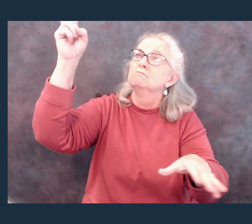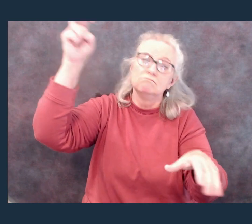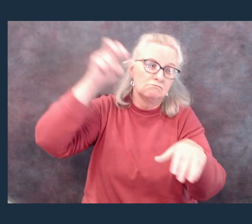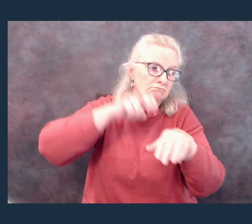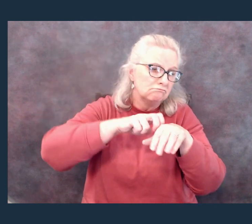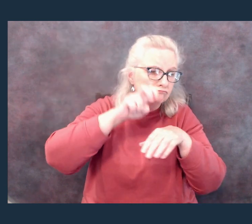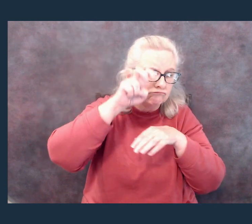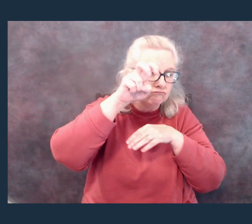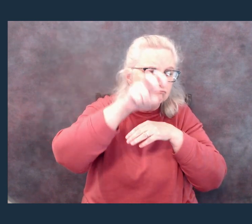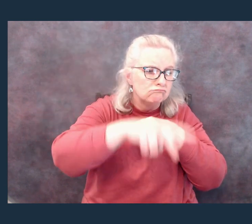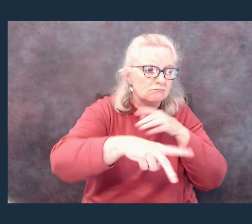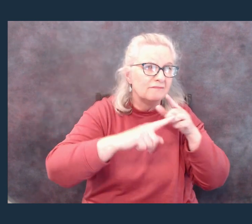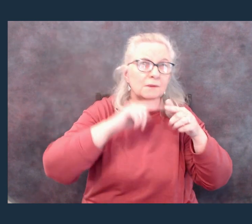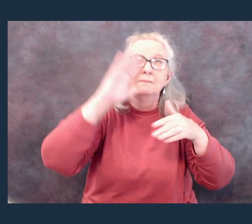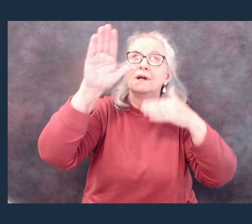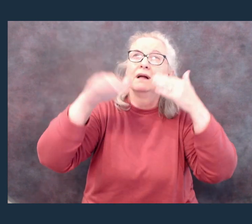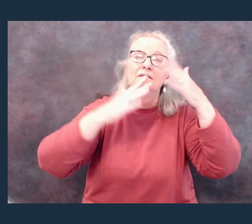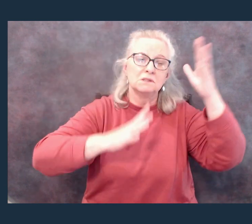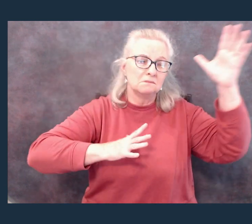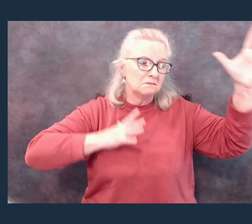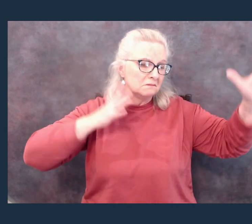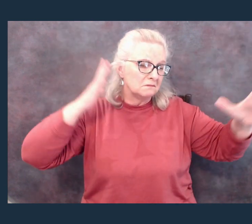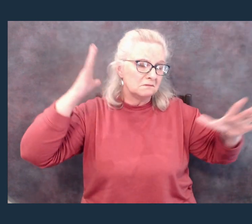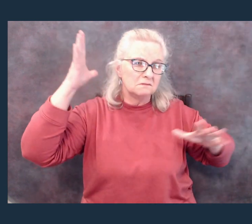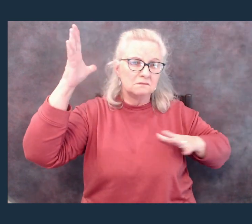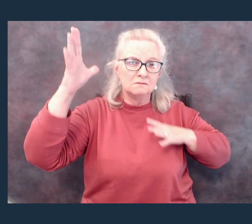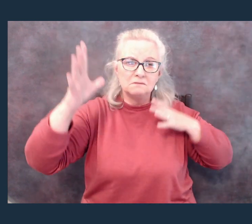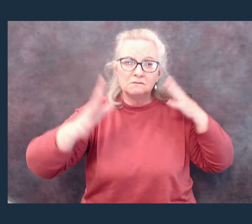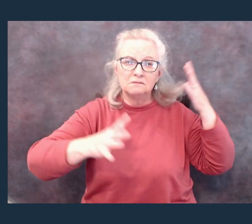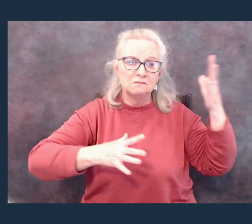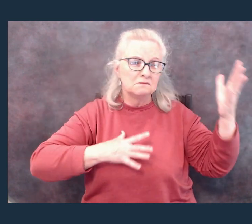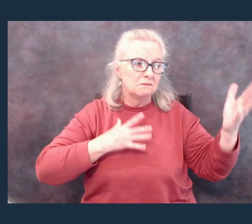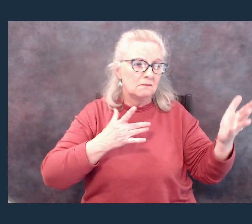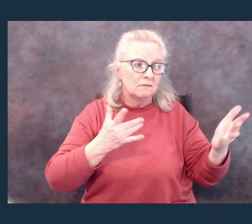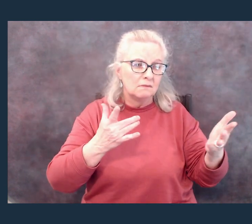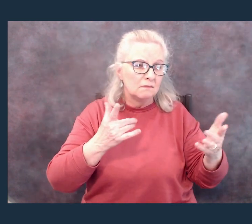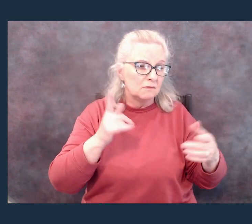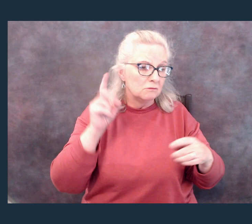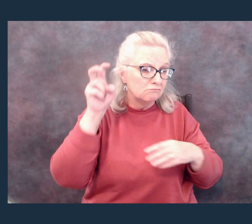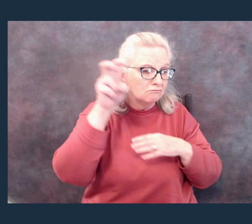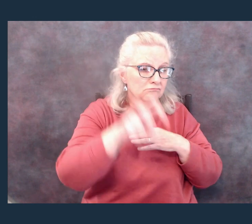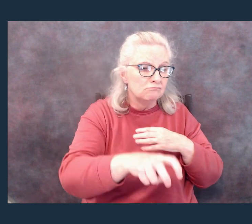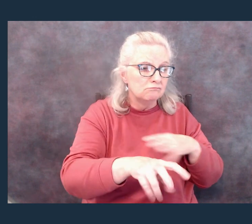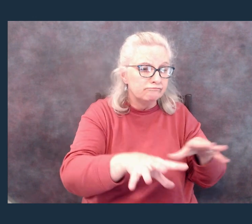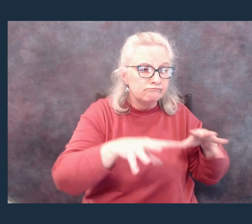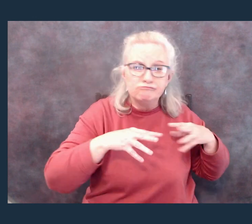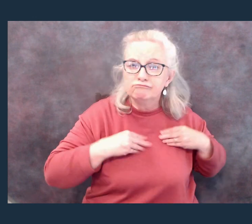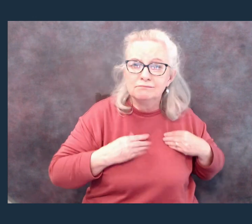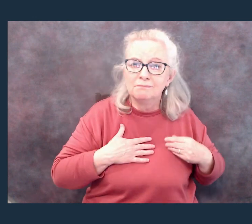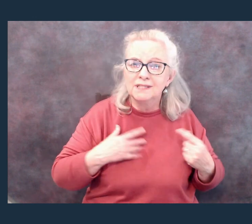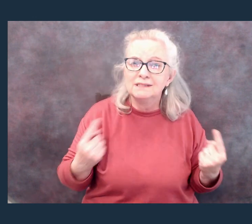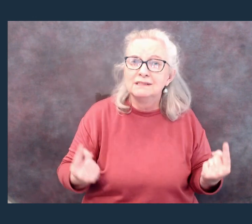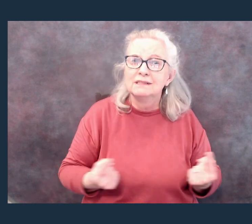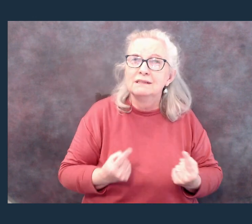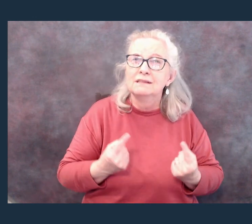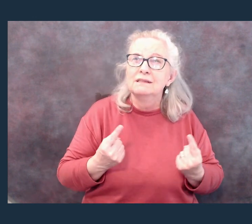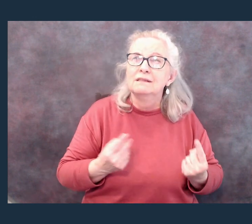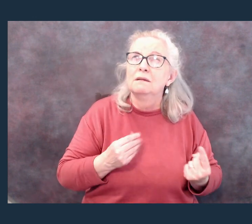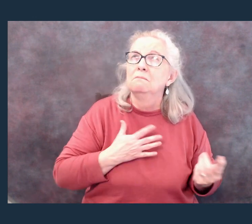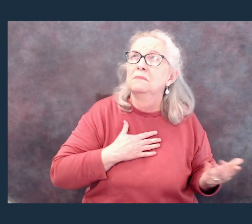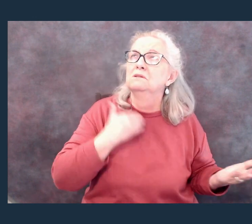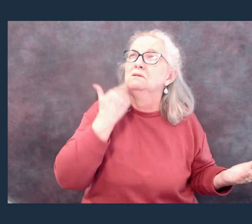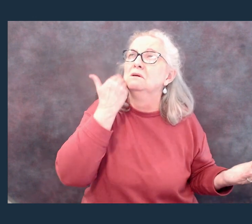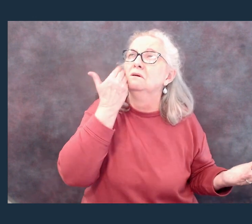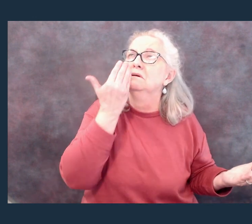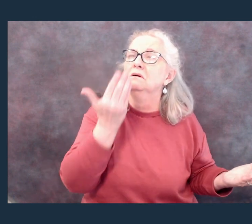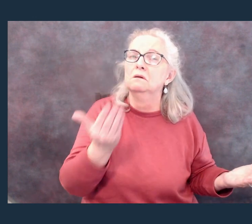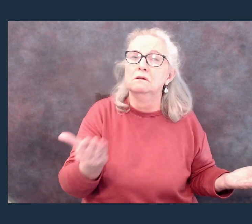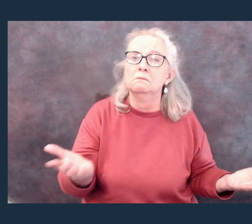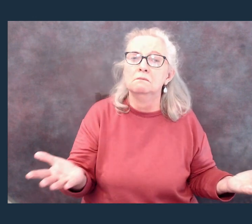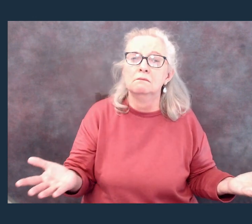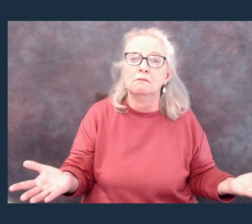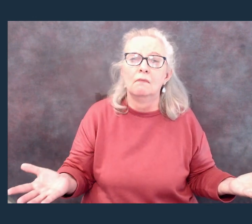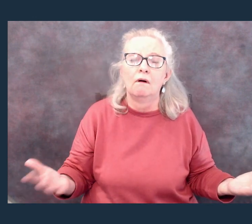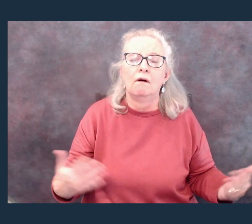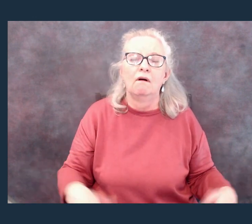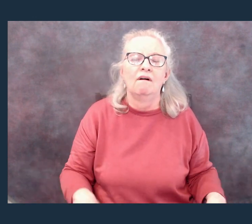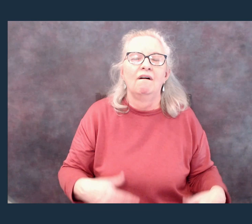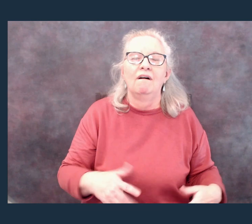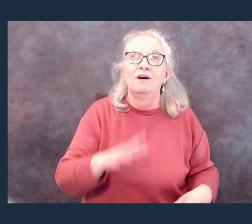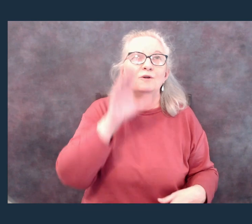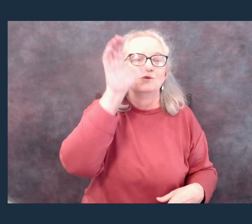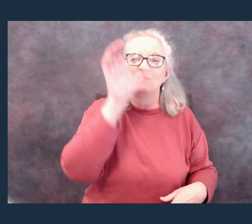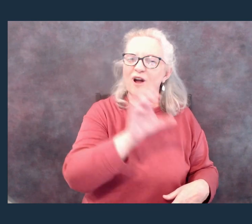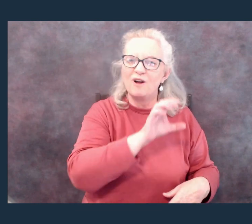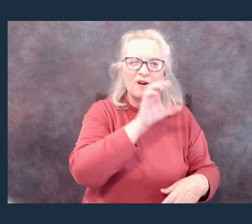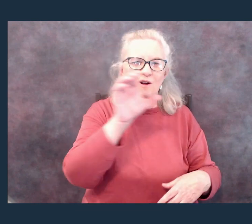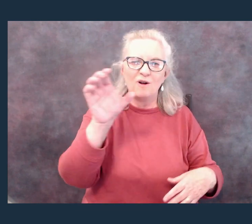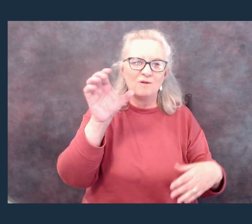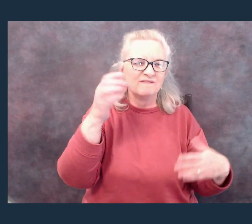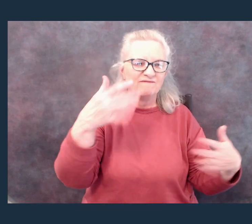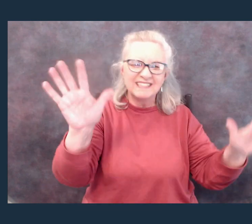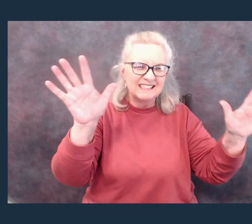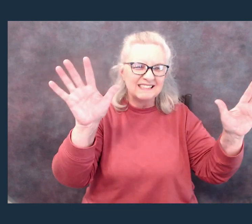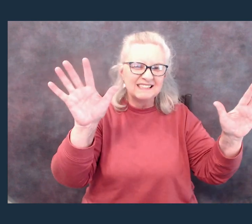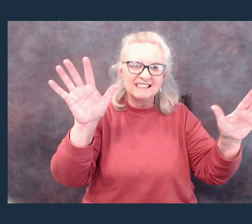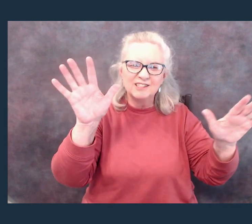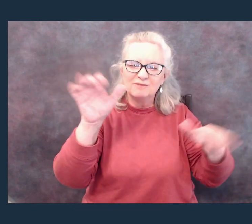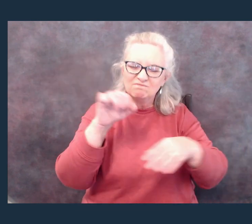To wear my sin and bear my shame The cross has spoken, I am forgiven